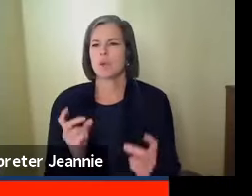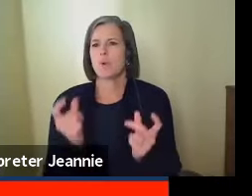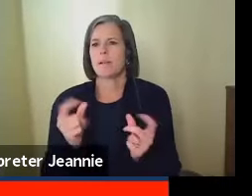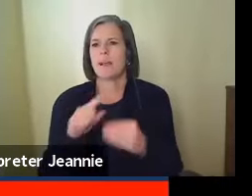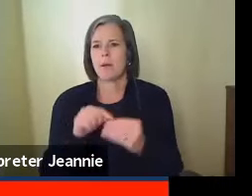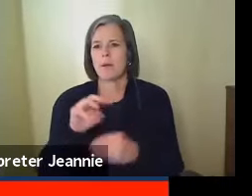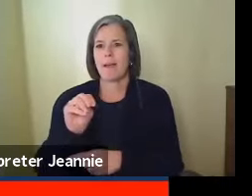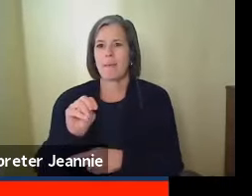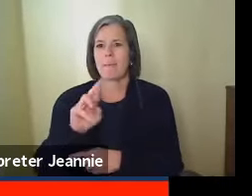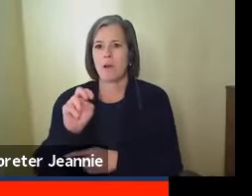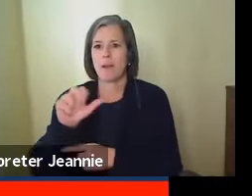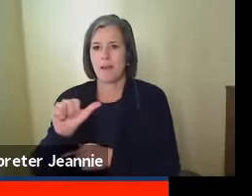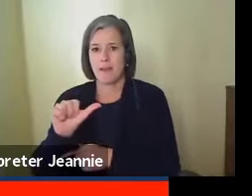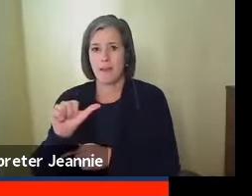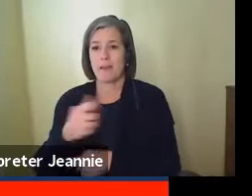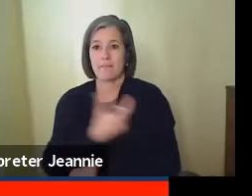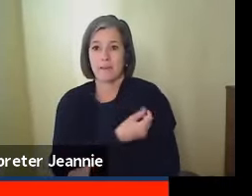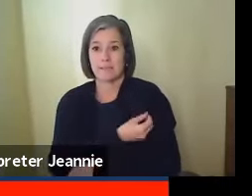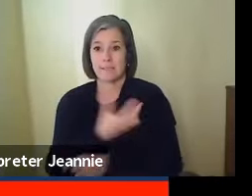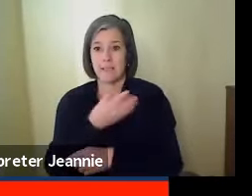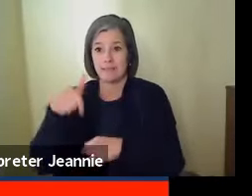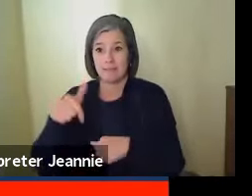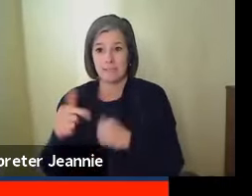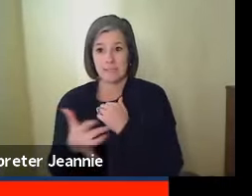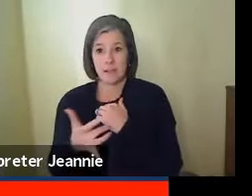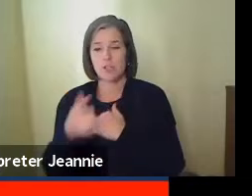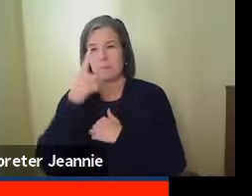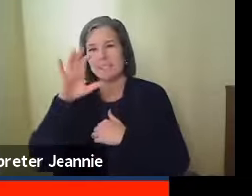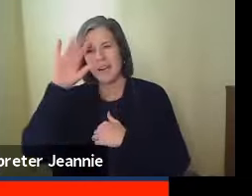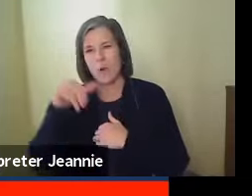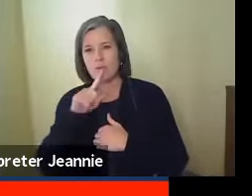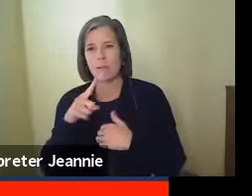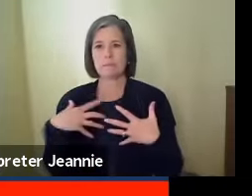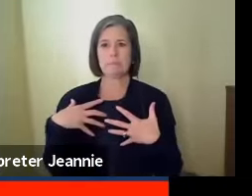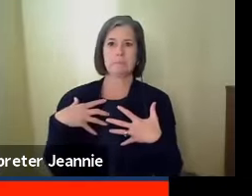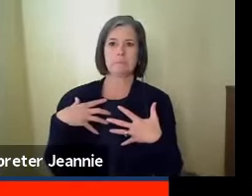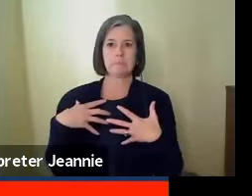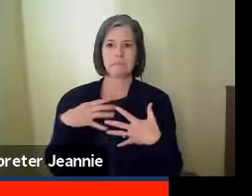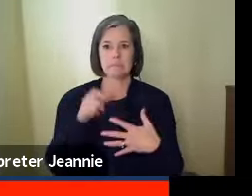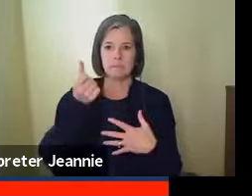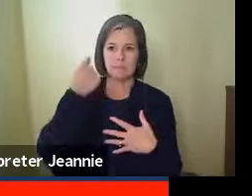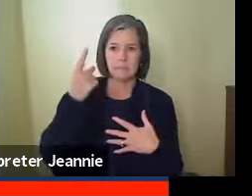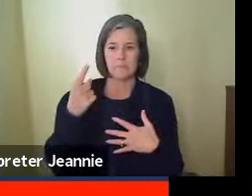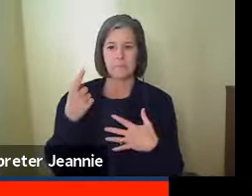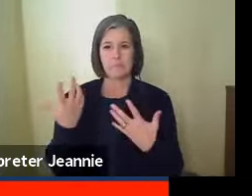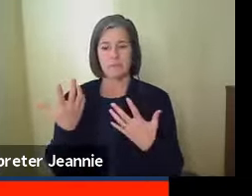vaccines and this technology. This sounds scary. And foreign. And it's really